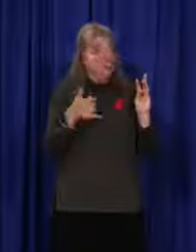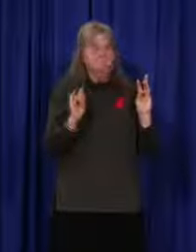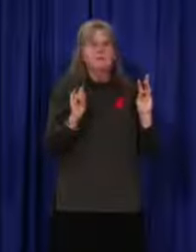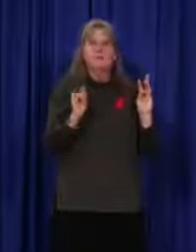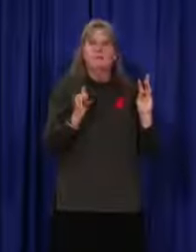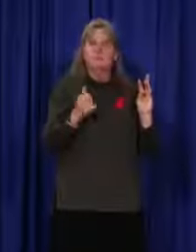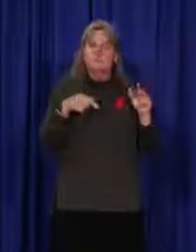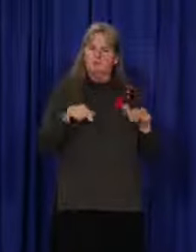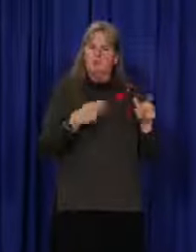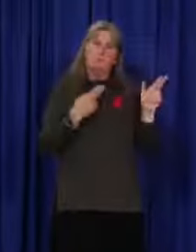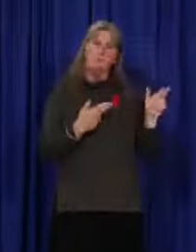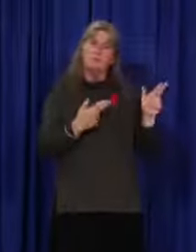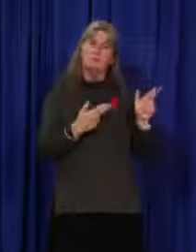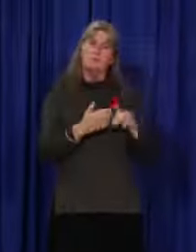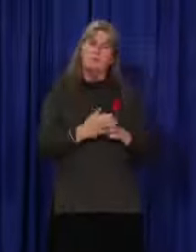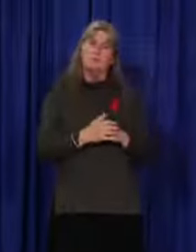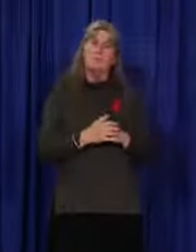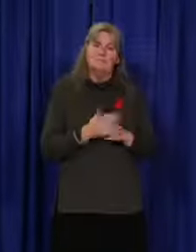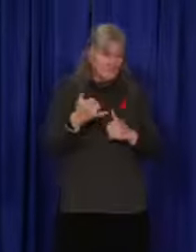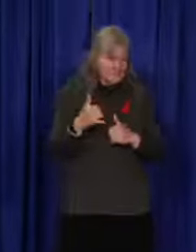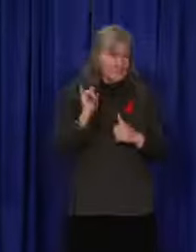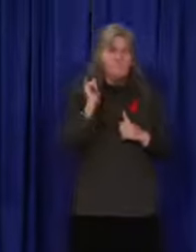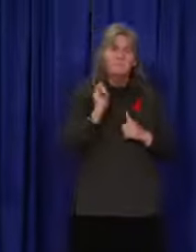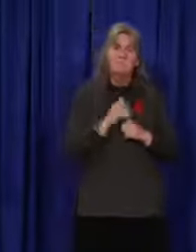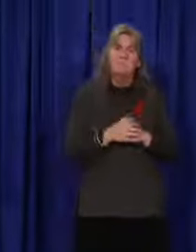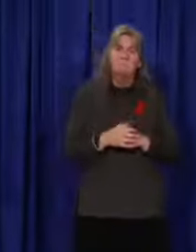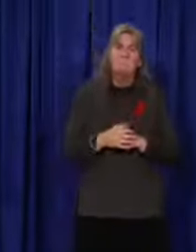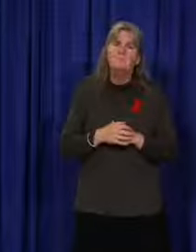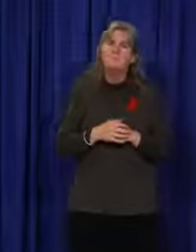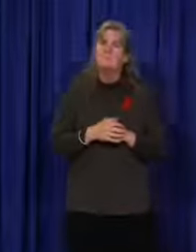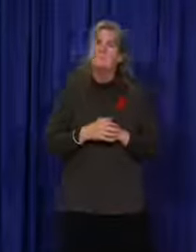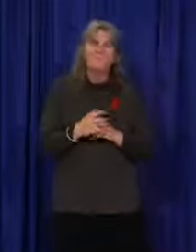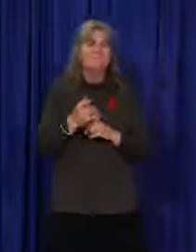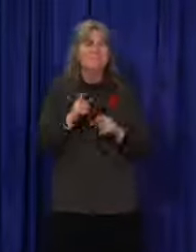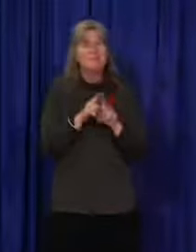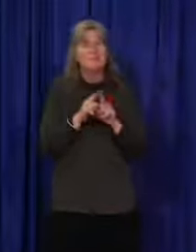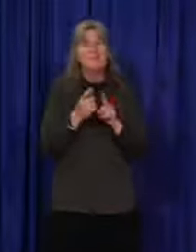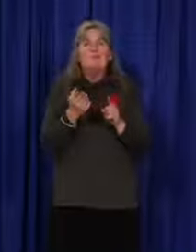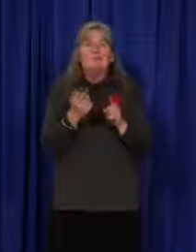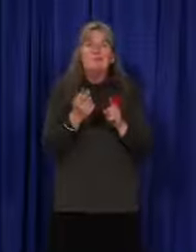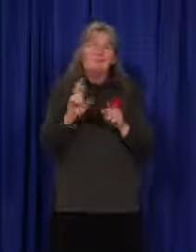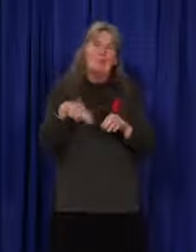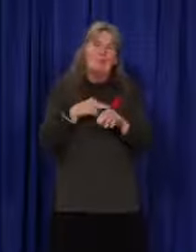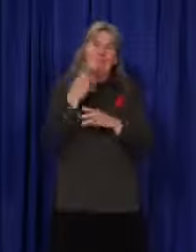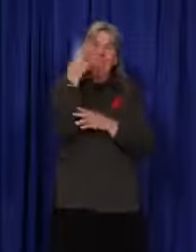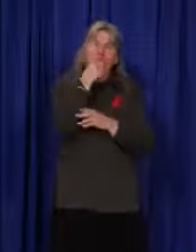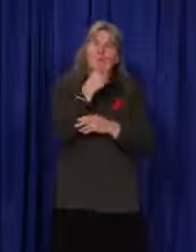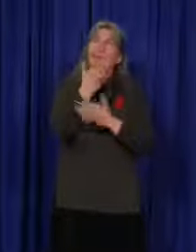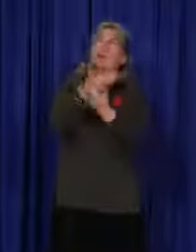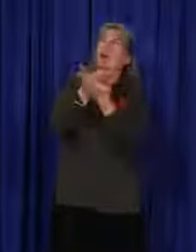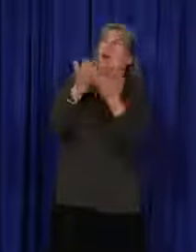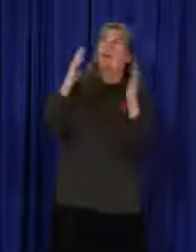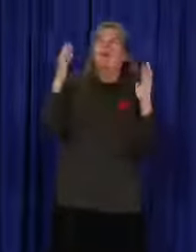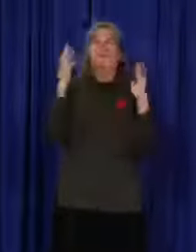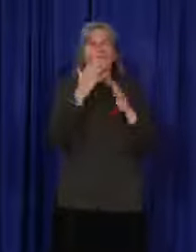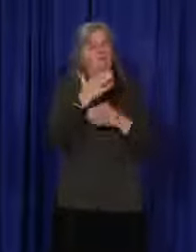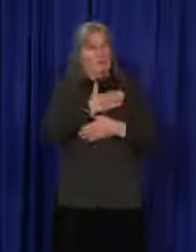phone line of 1-877-374-0425 and